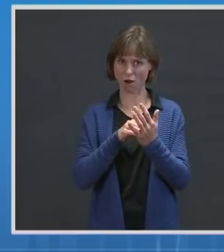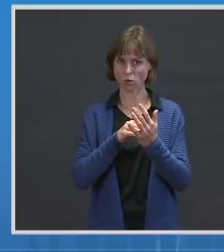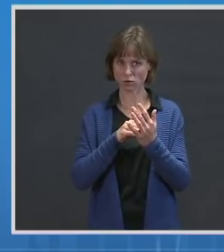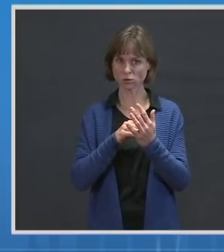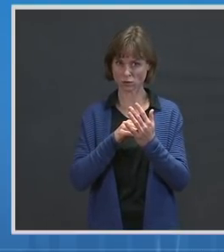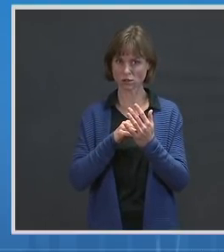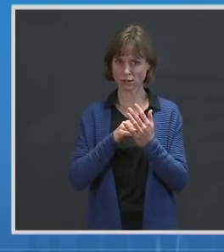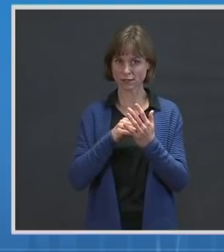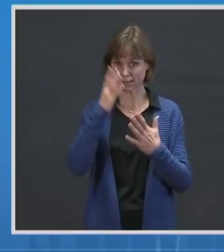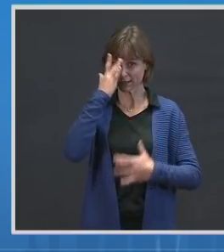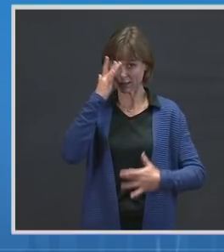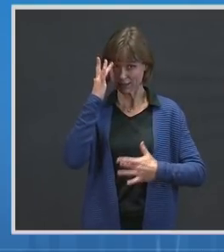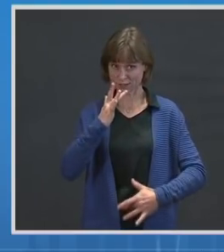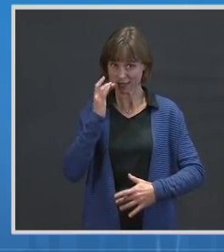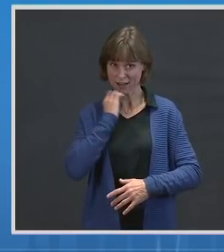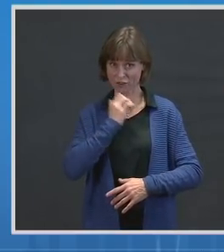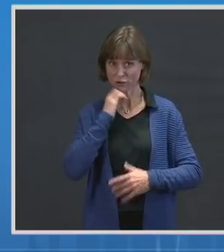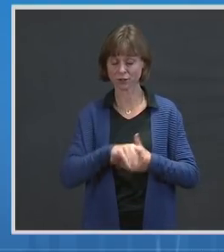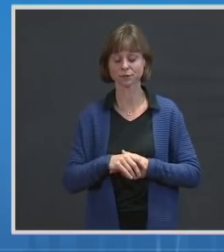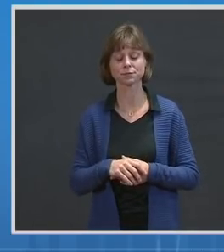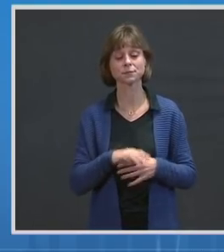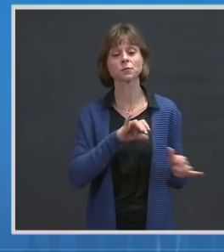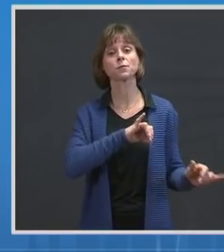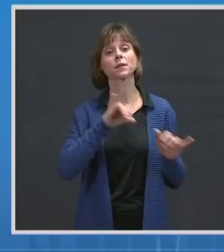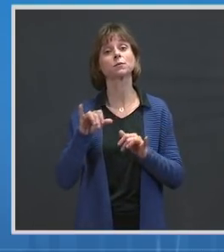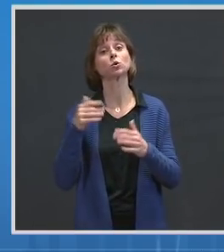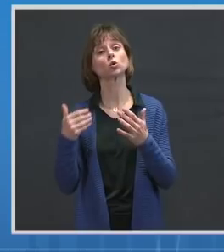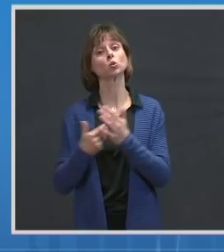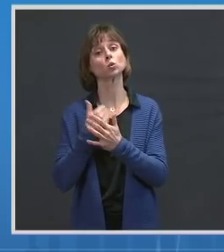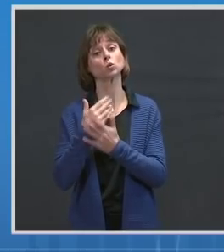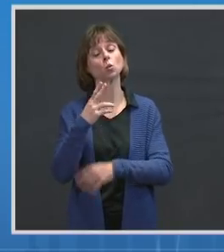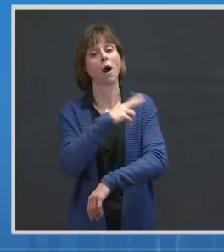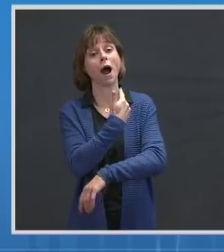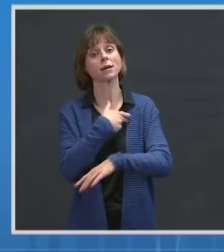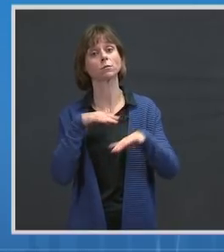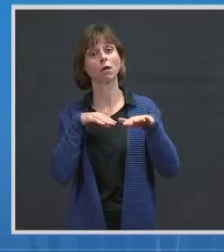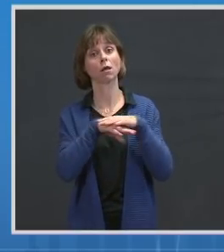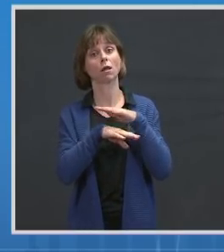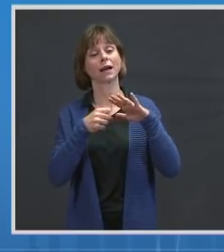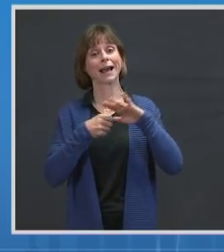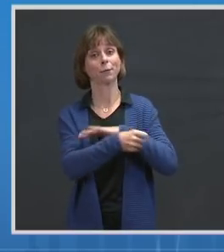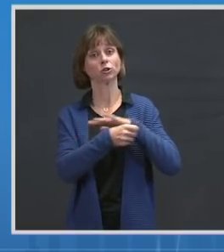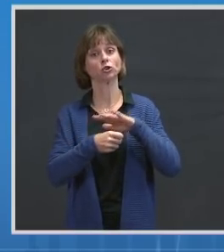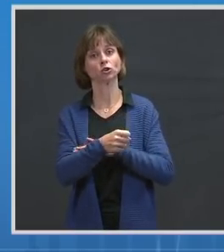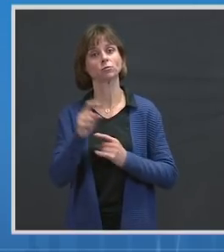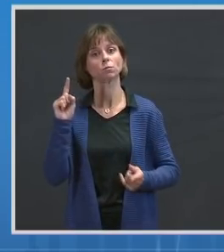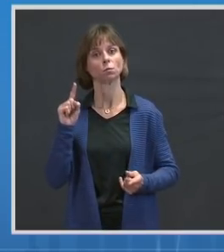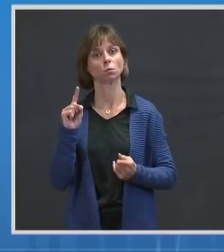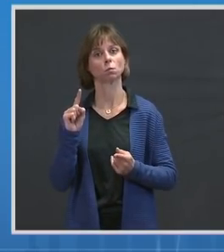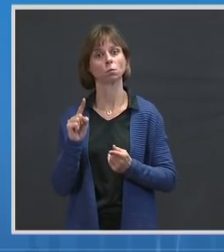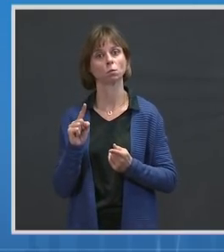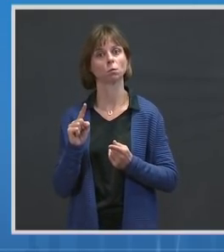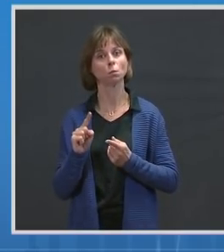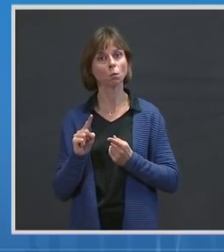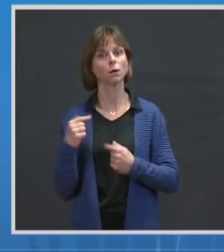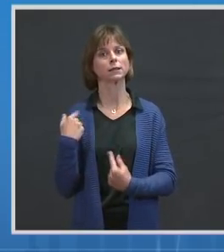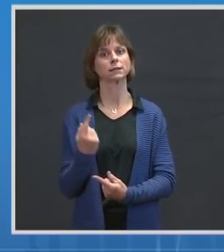Similarly, new hospital admissions have been consistently declining since early January, with a 21 percent decline